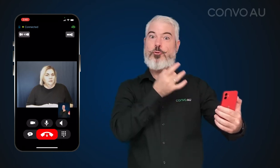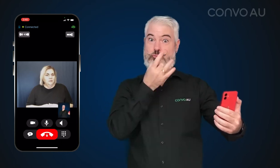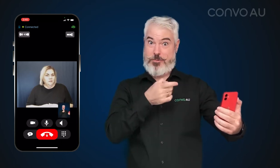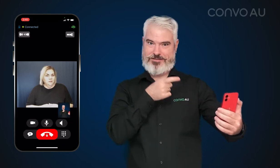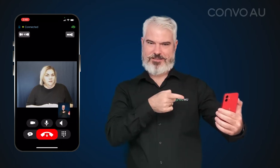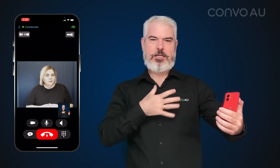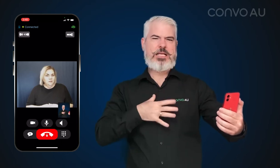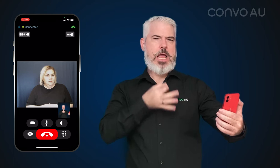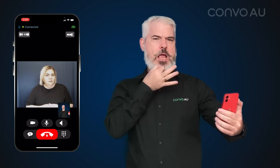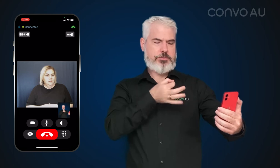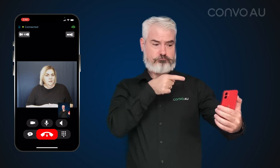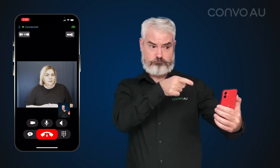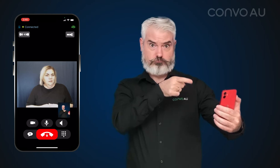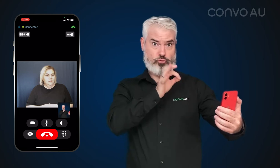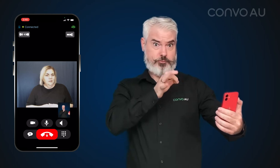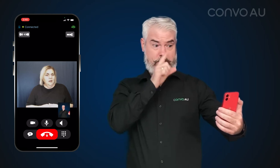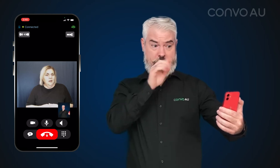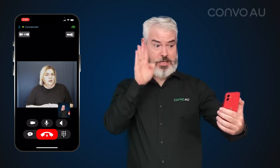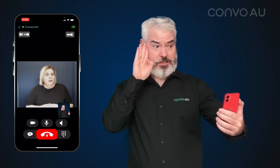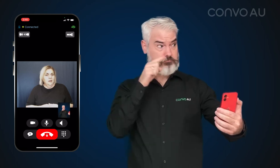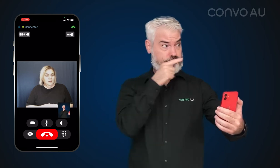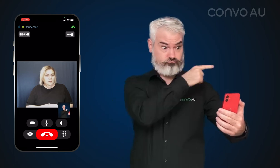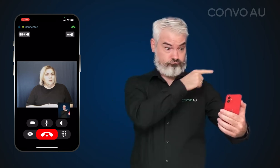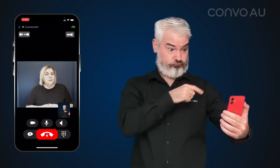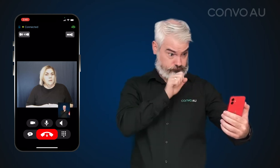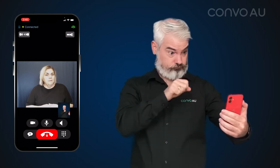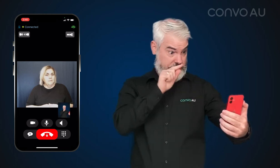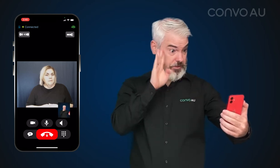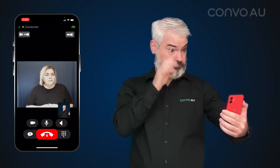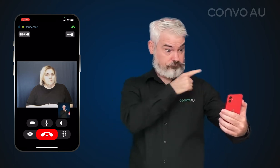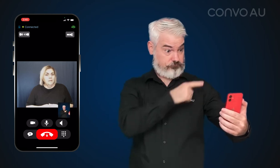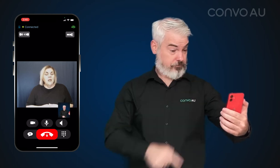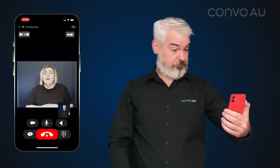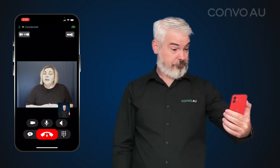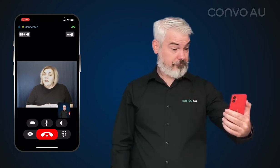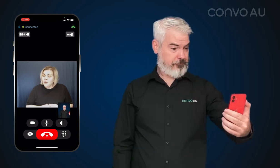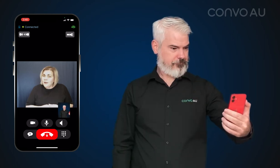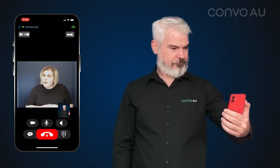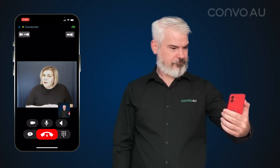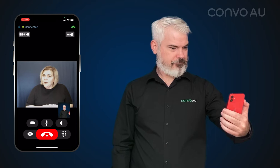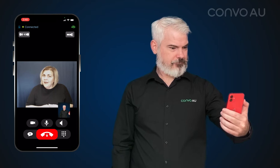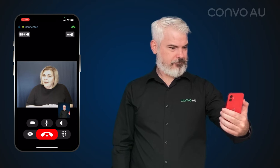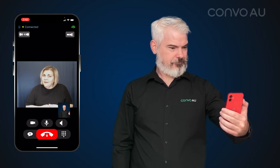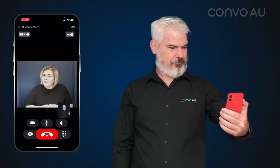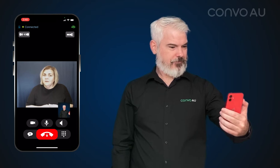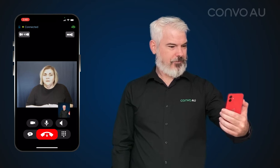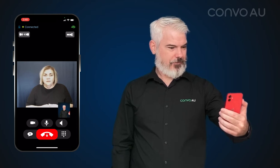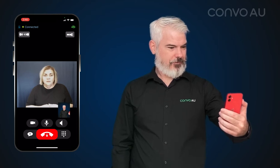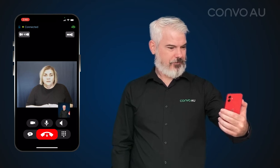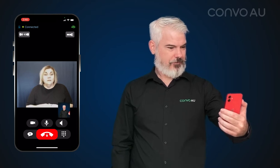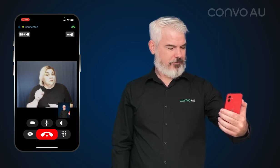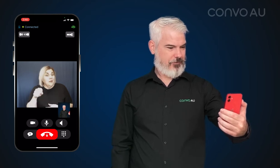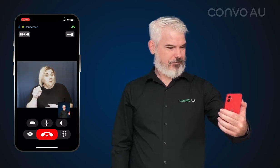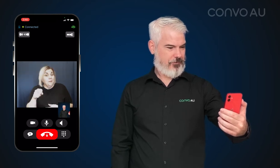and ask the Video Interpreter if they can hear the other person,